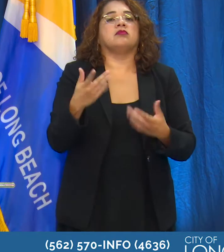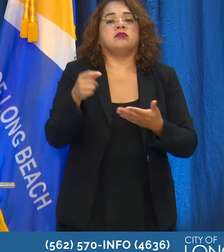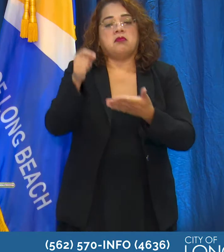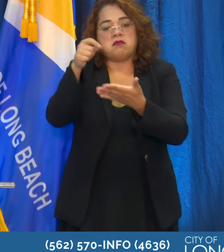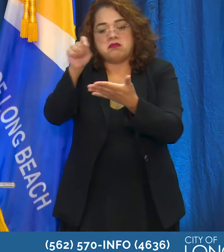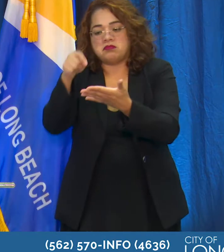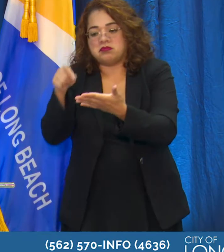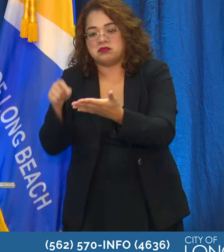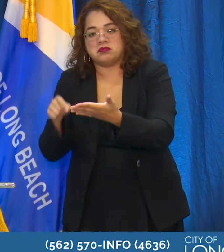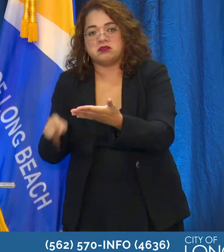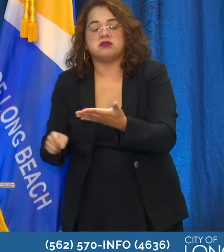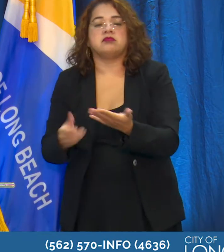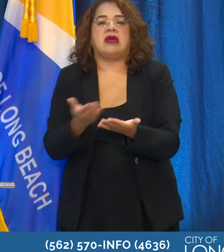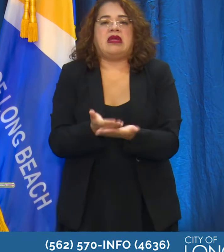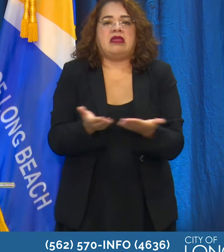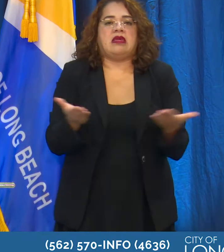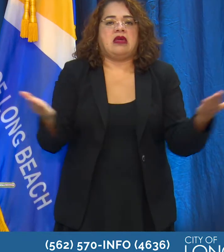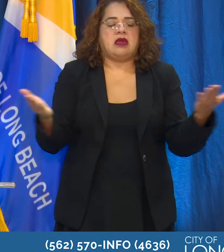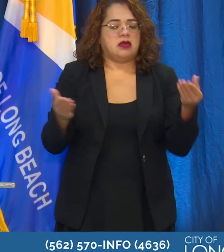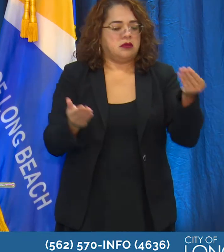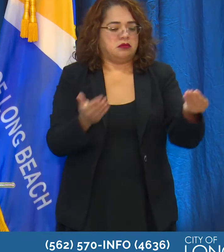material to assist voters.